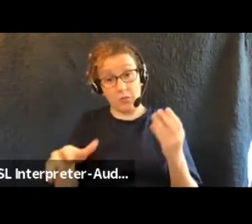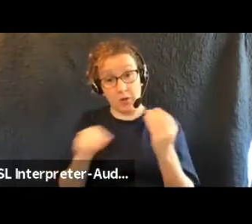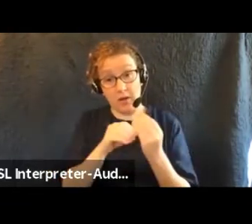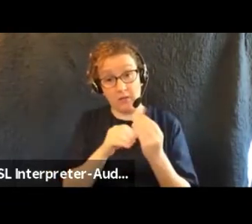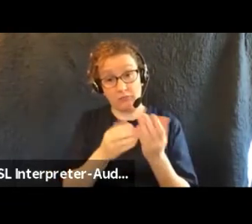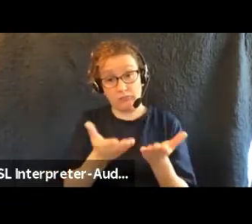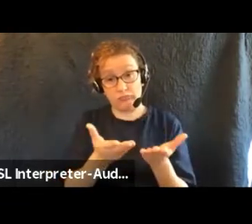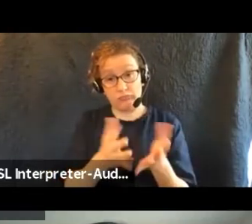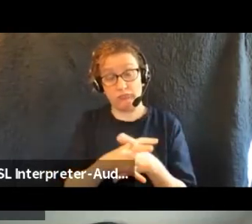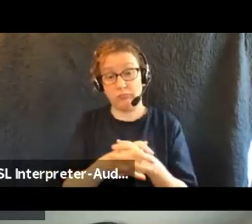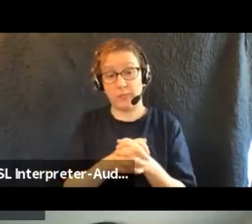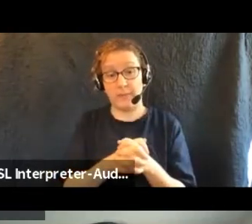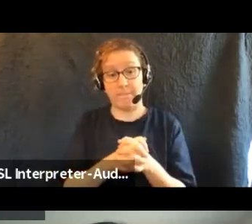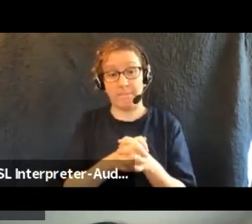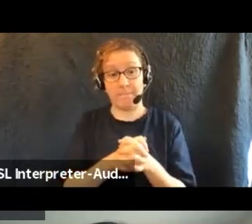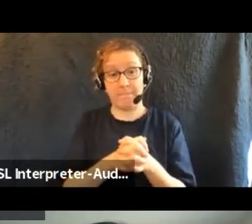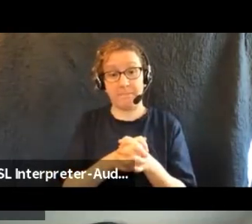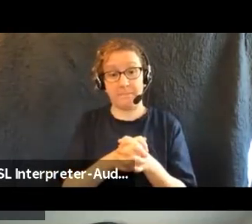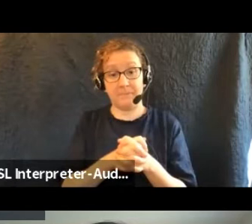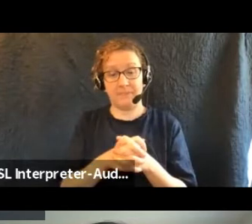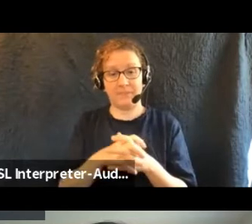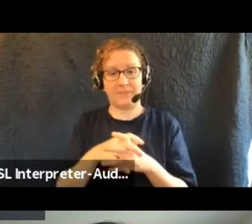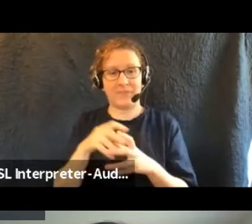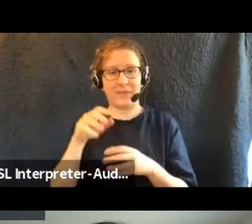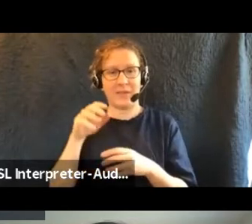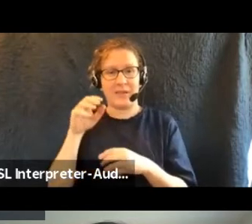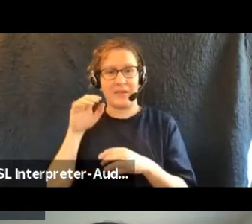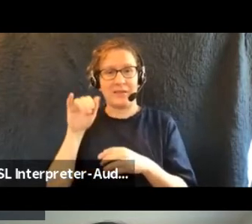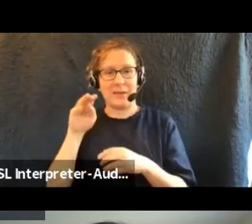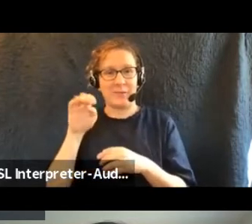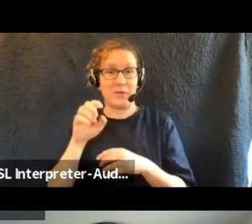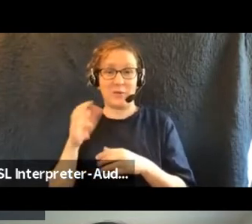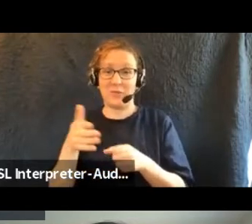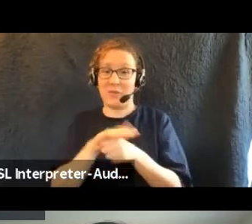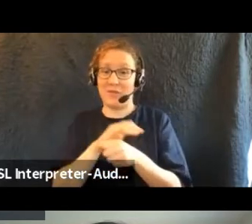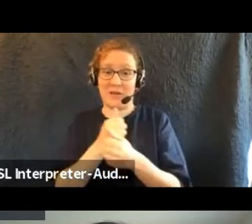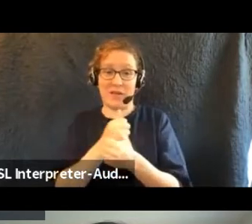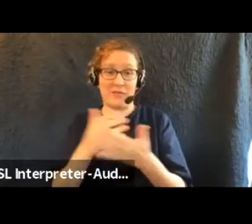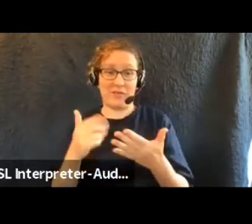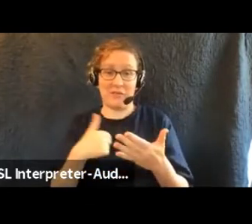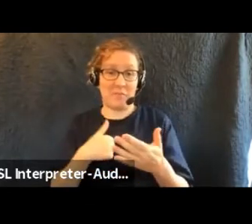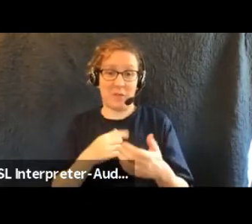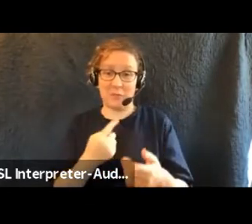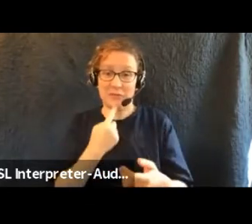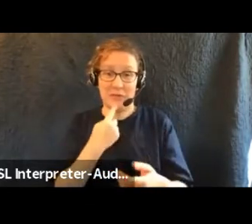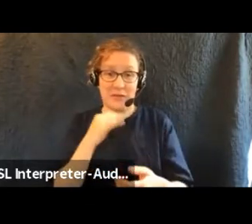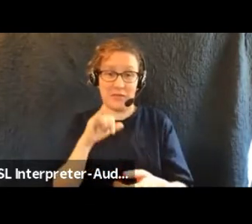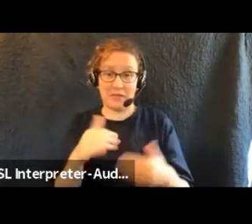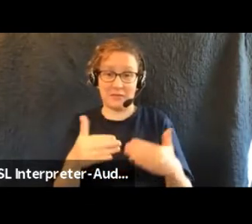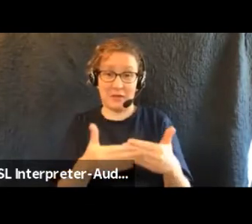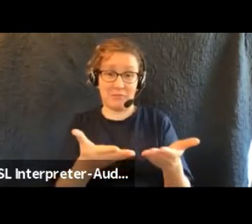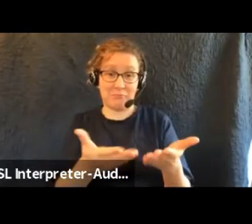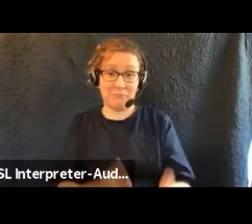You covered everything I would have said on the slide.